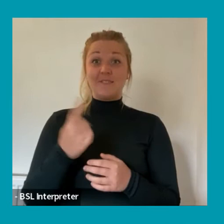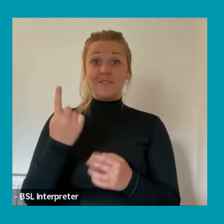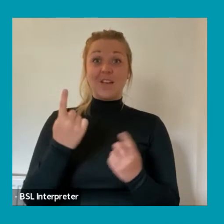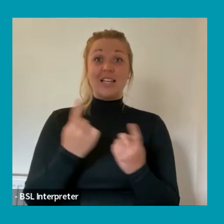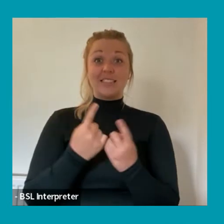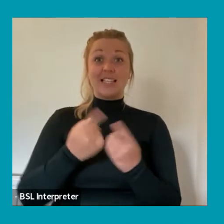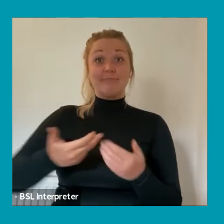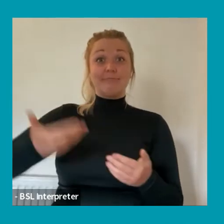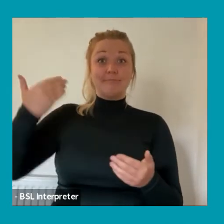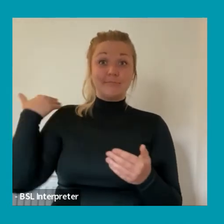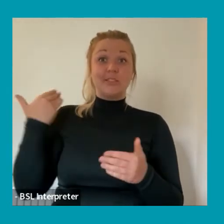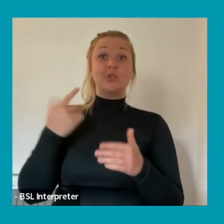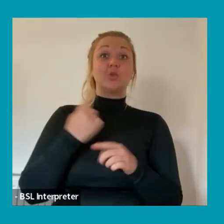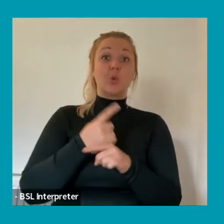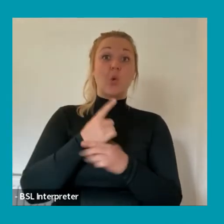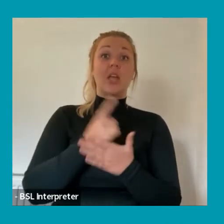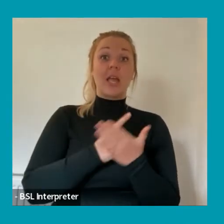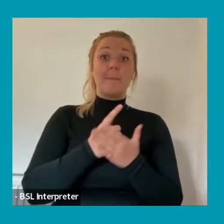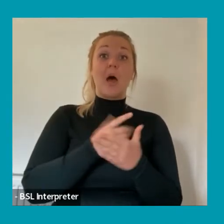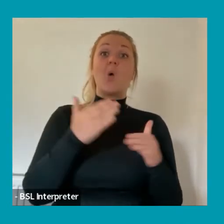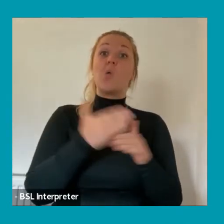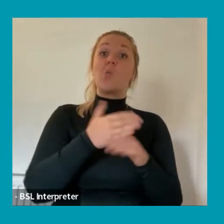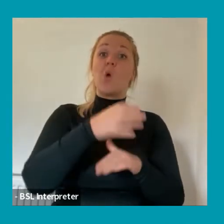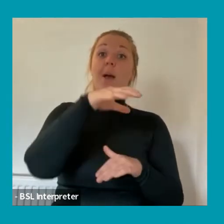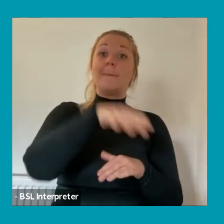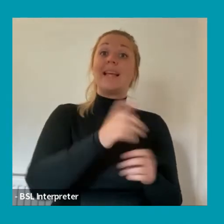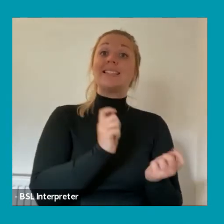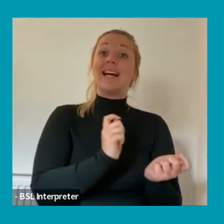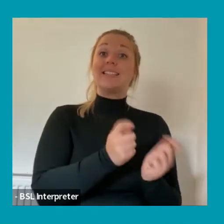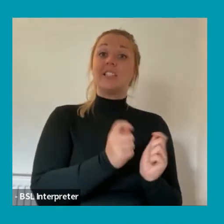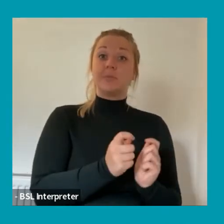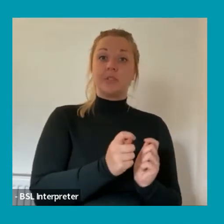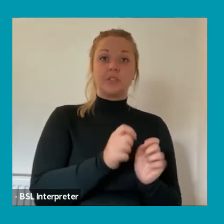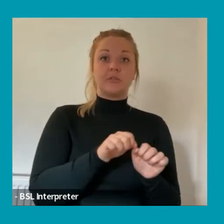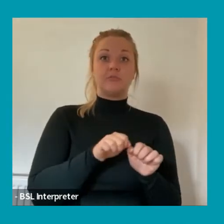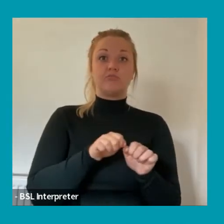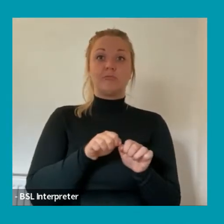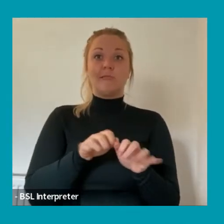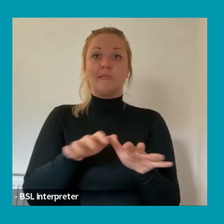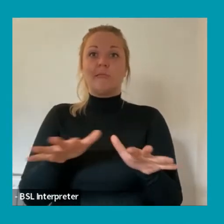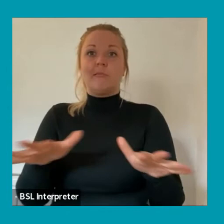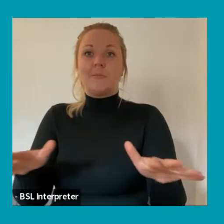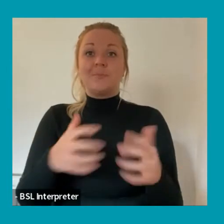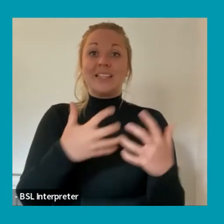adjustments and actually spread out into technology, and venues and all of the rest of it.